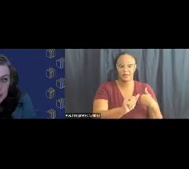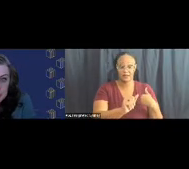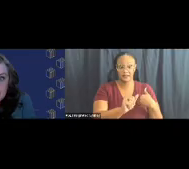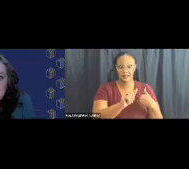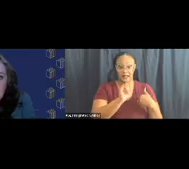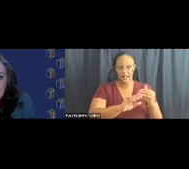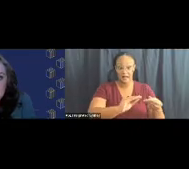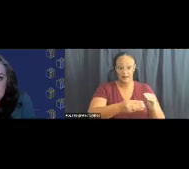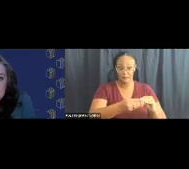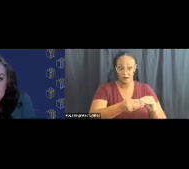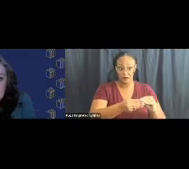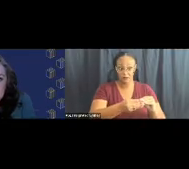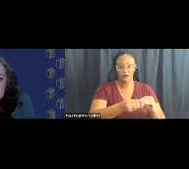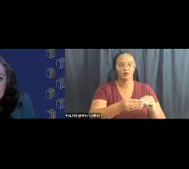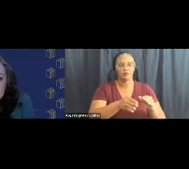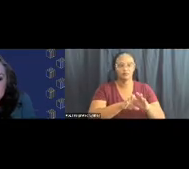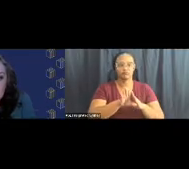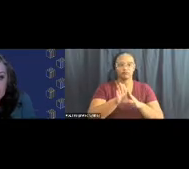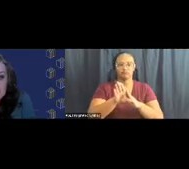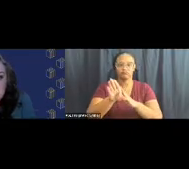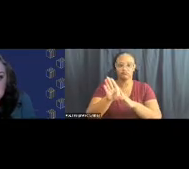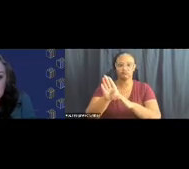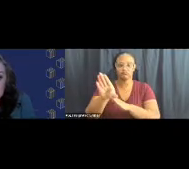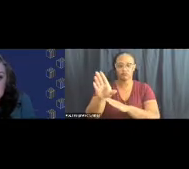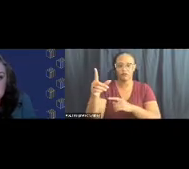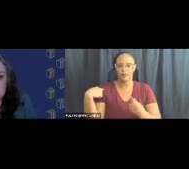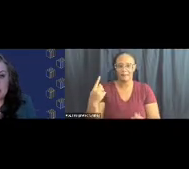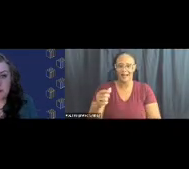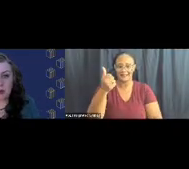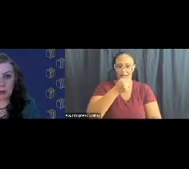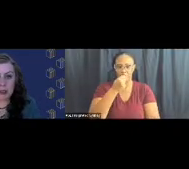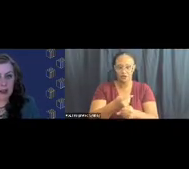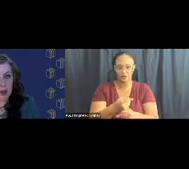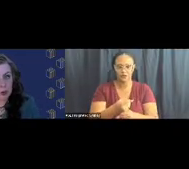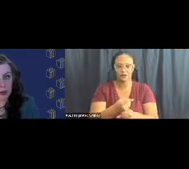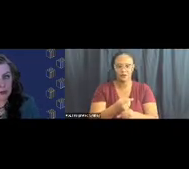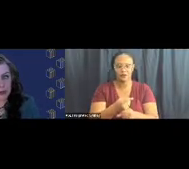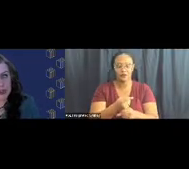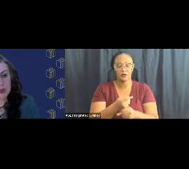grow over the last decade. The only time you will see dips in enrollment were the